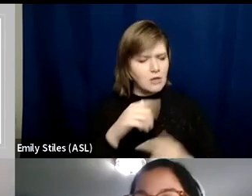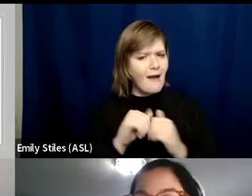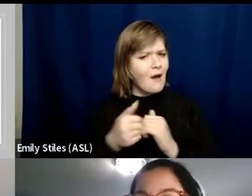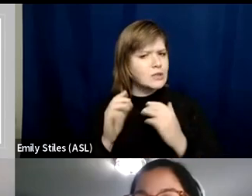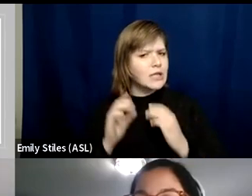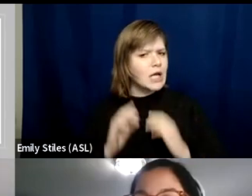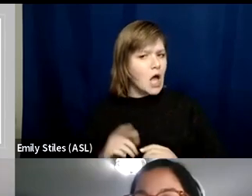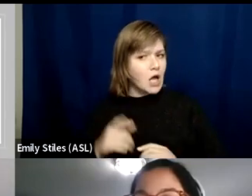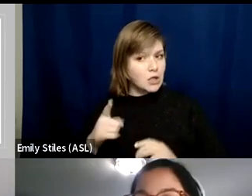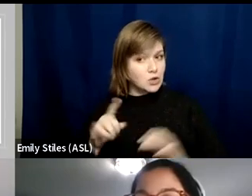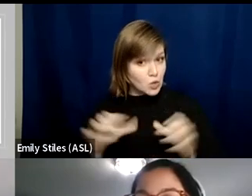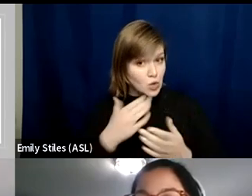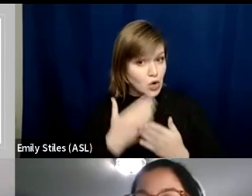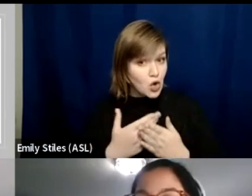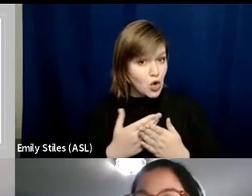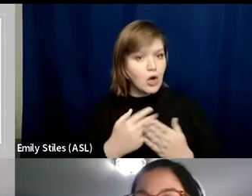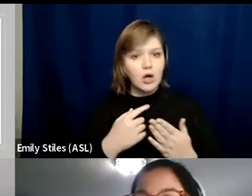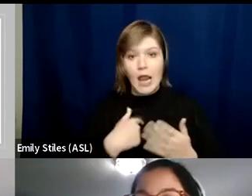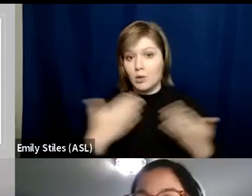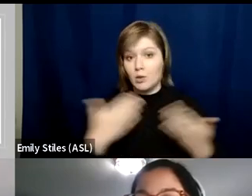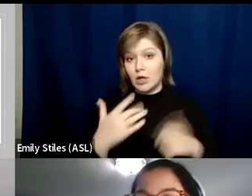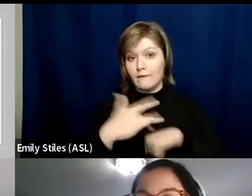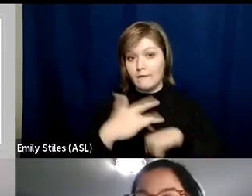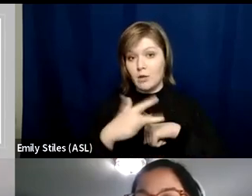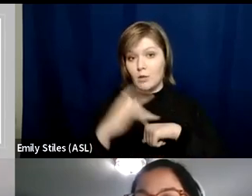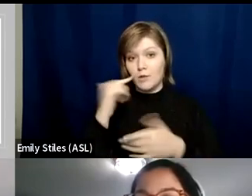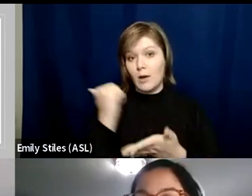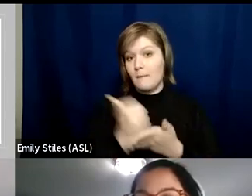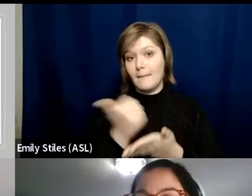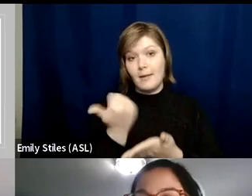And lastly, we currently have a pilot going on using, again,